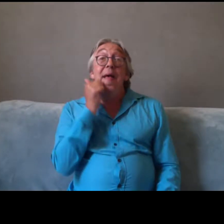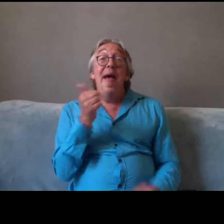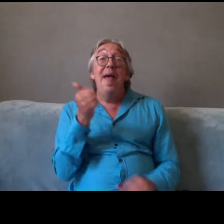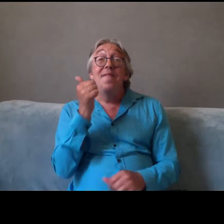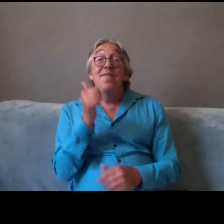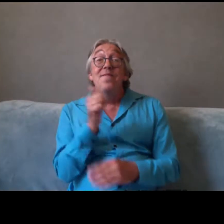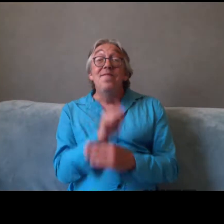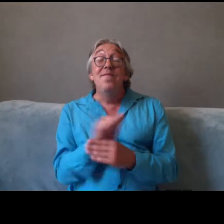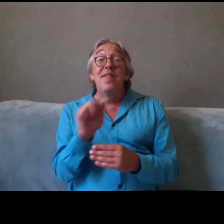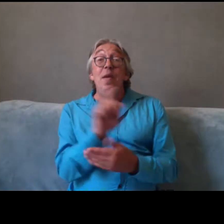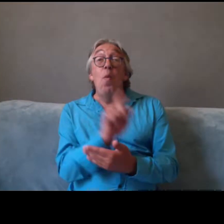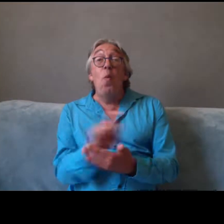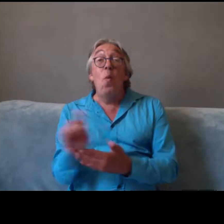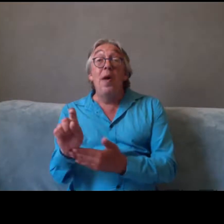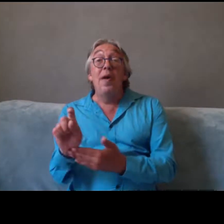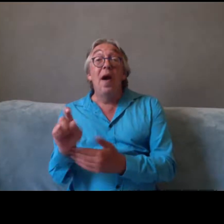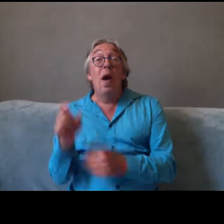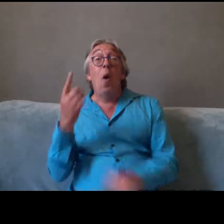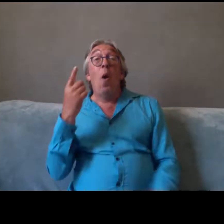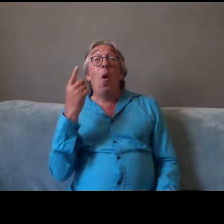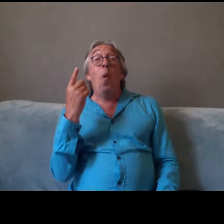this last jump into the programme.